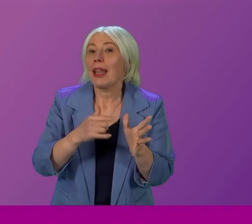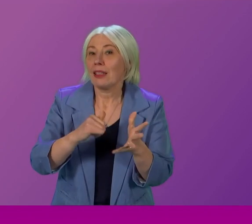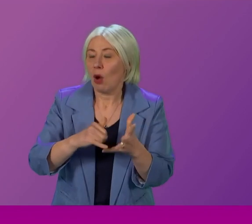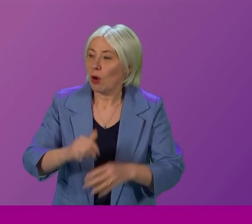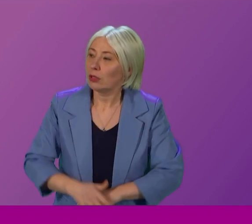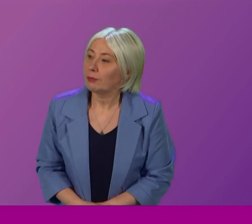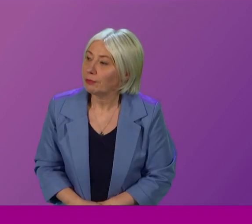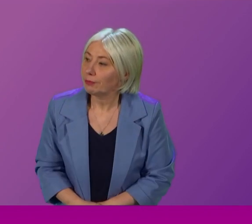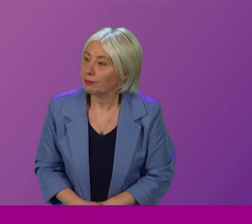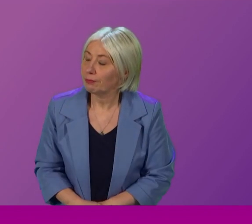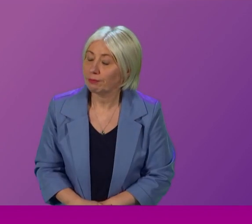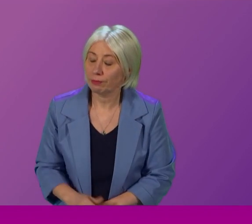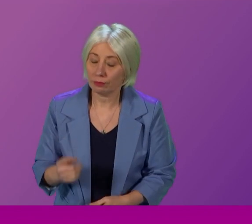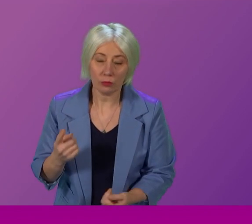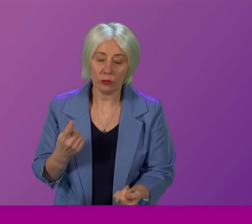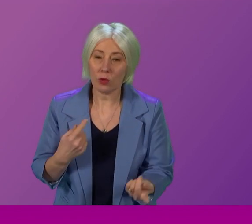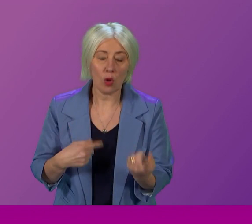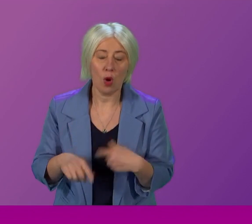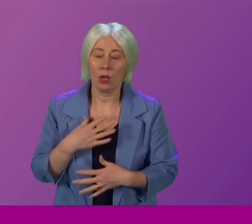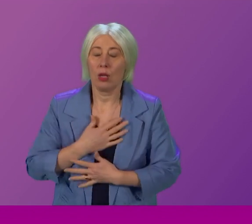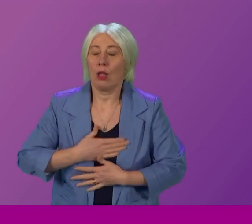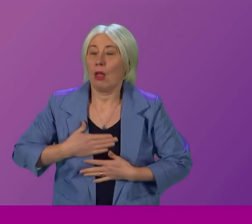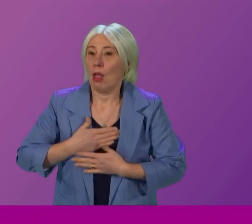We are all devastated by the scenes of the horrific earthquake in Turkey and Syria,